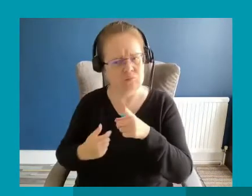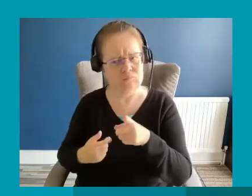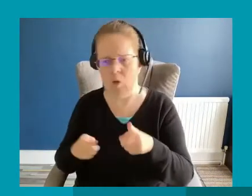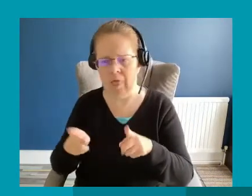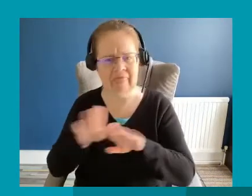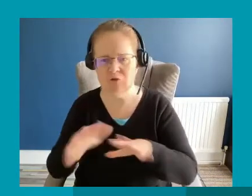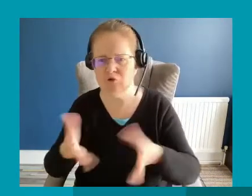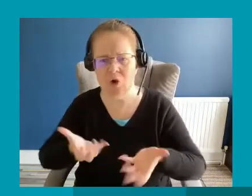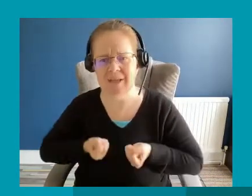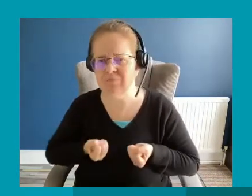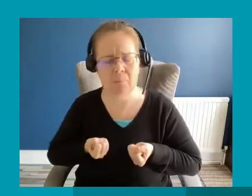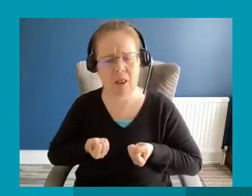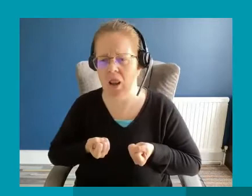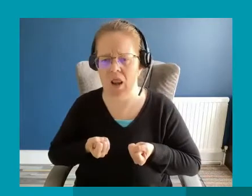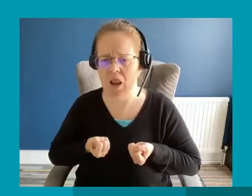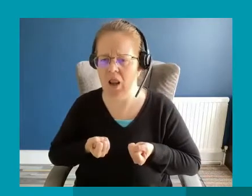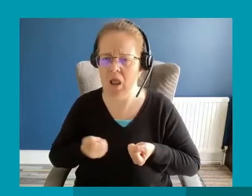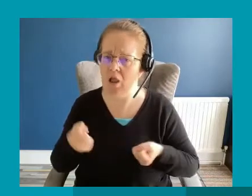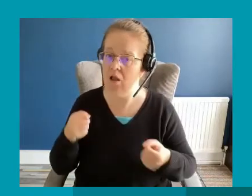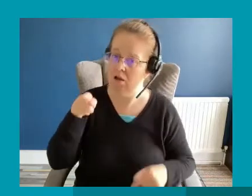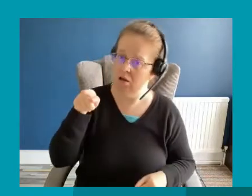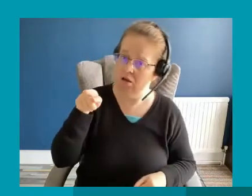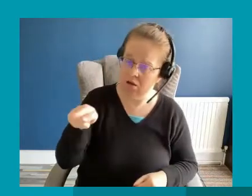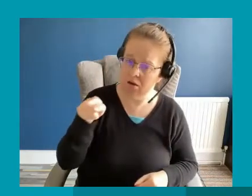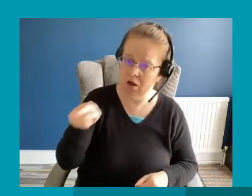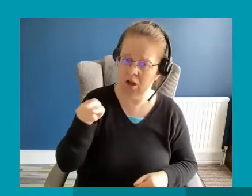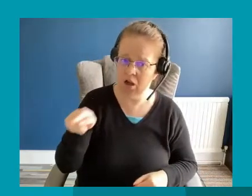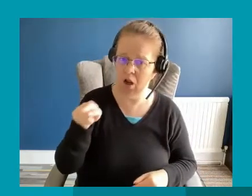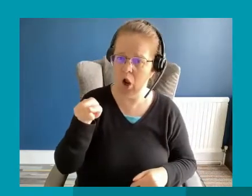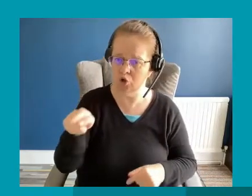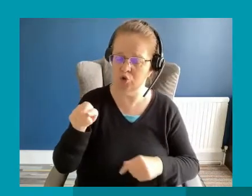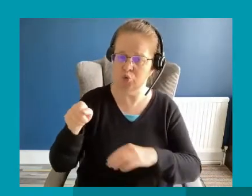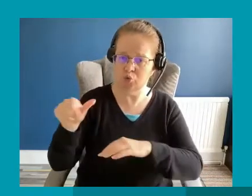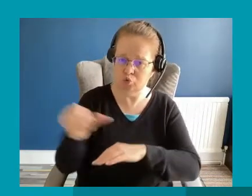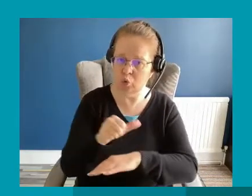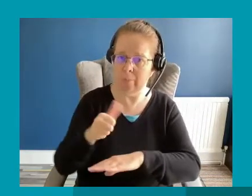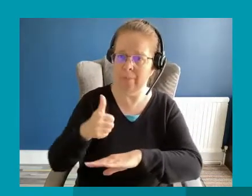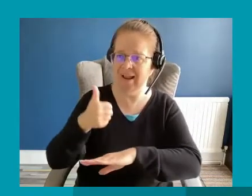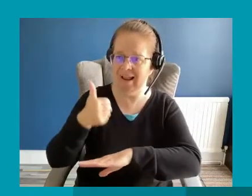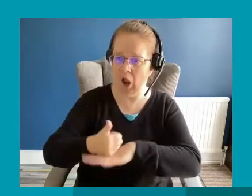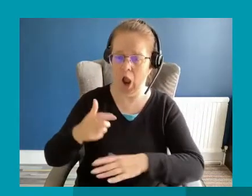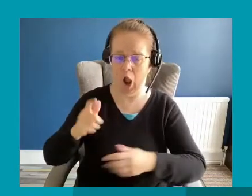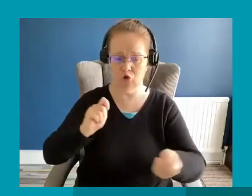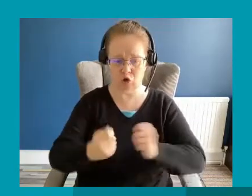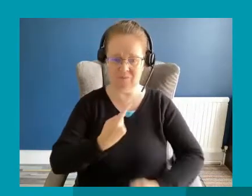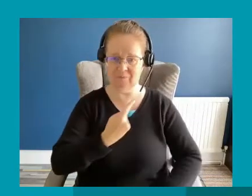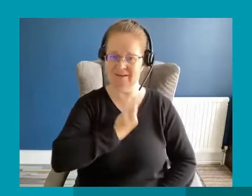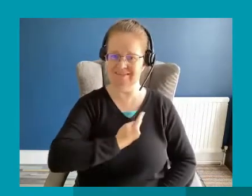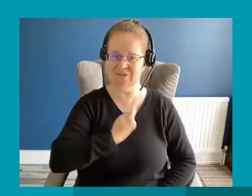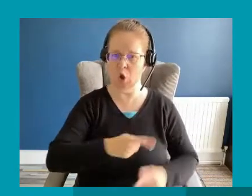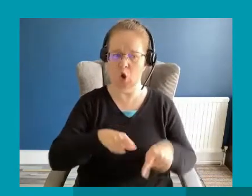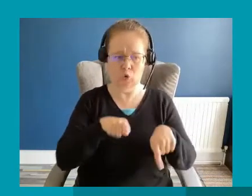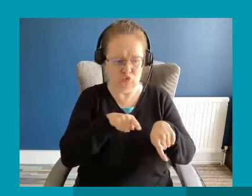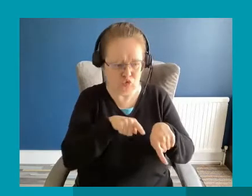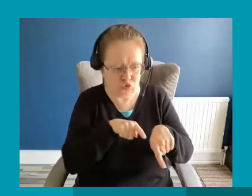'cause really, that's not acceptable. You're actually putting in place an adjustment for yourself in order to thrive in the world of work.